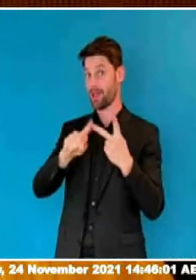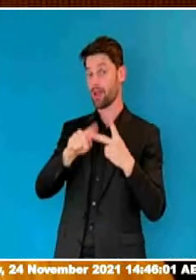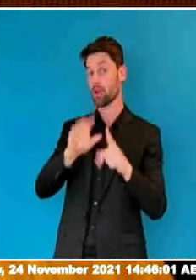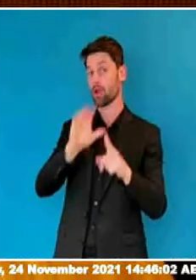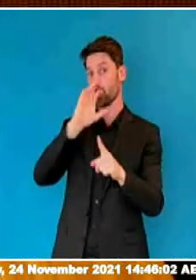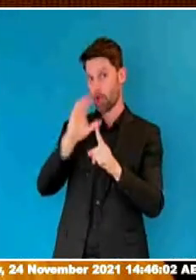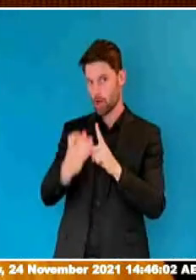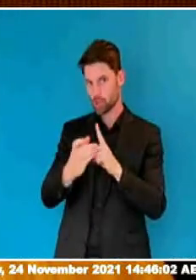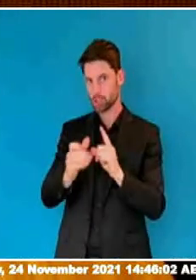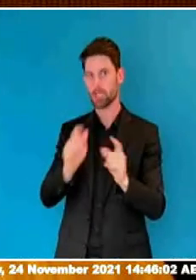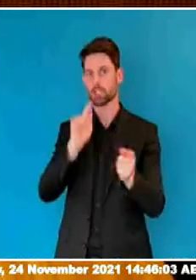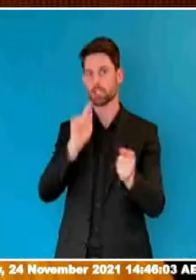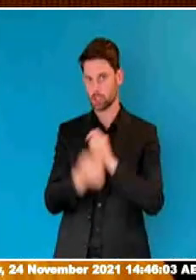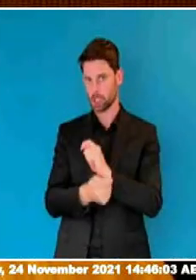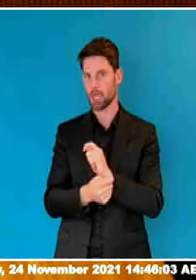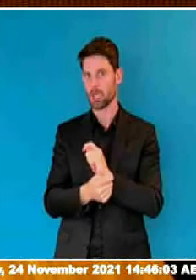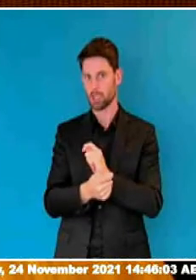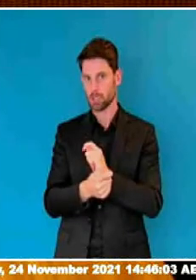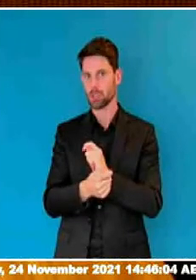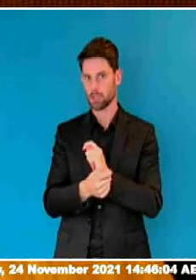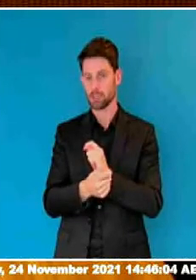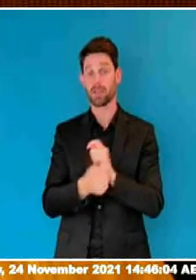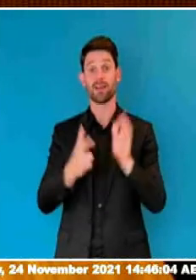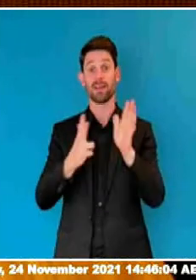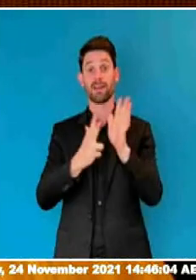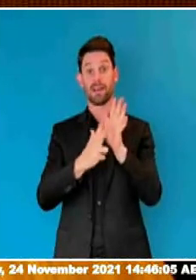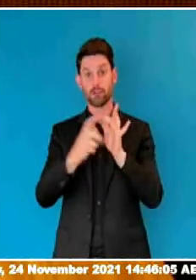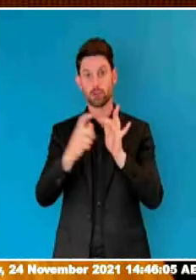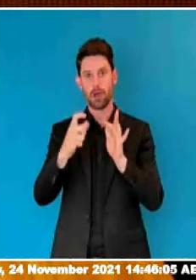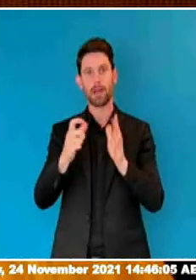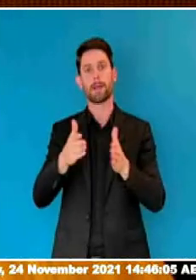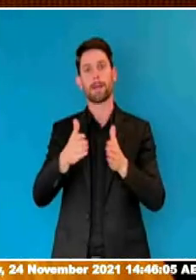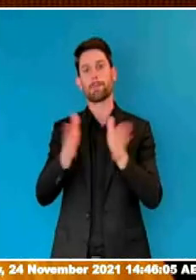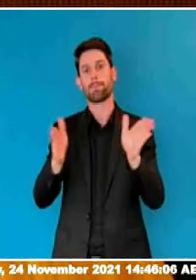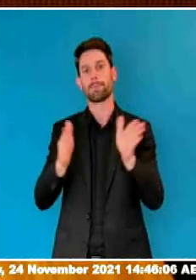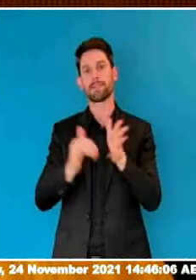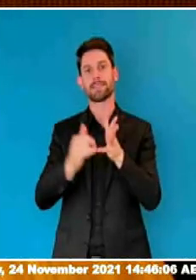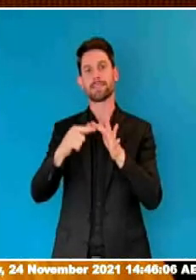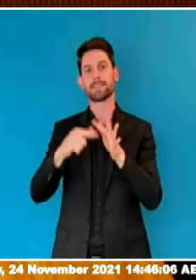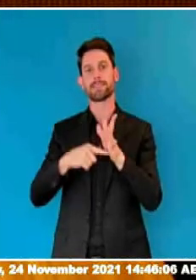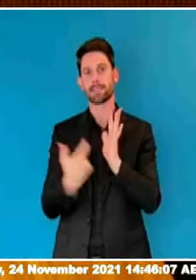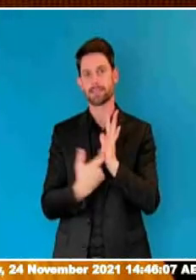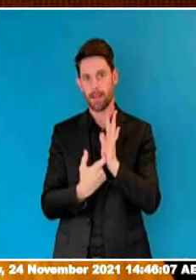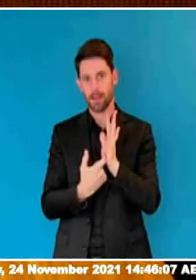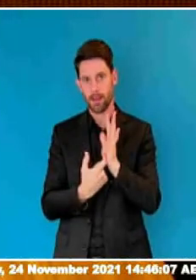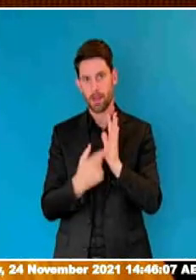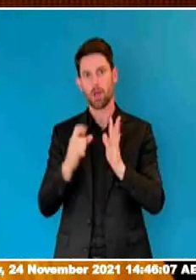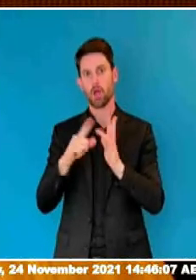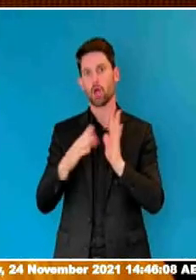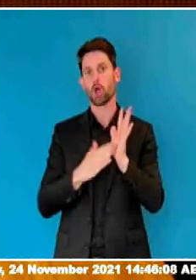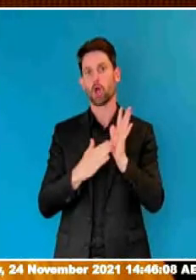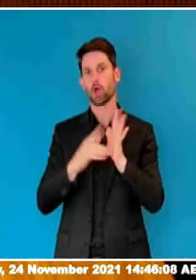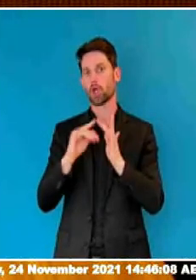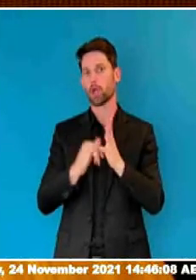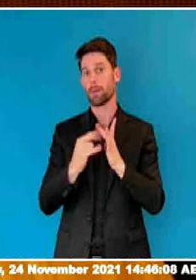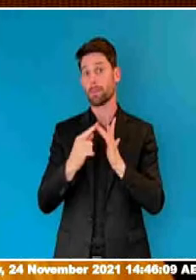So the Victorian Public Sector Commission does a regular survey of